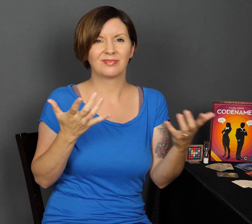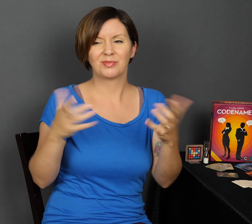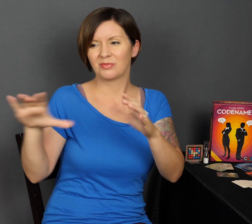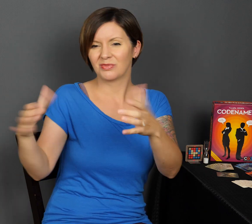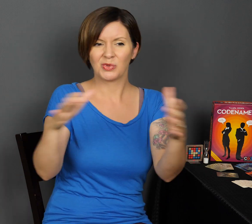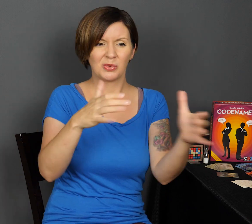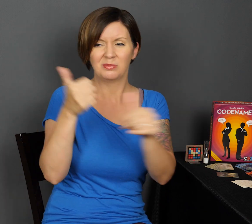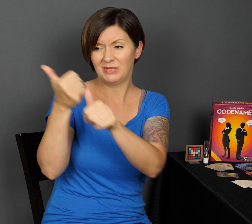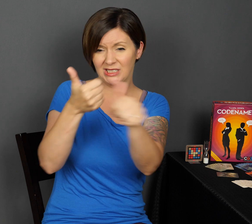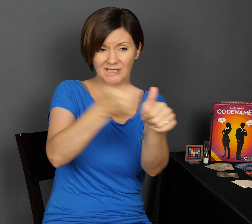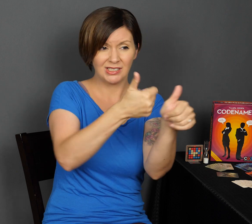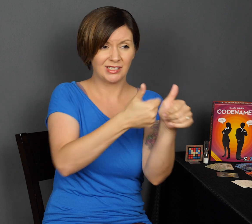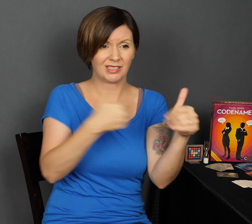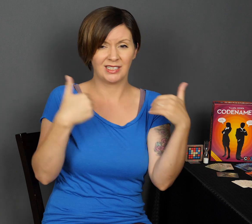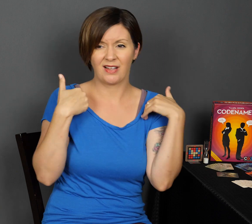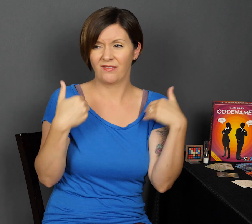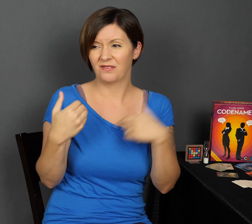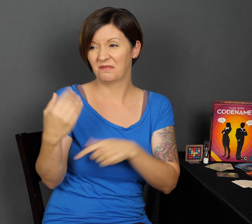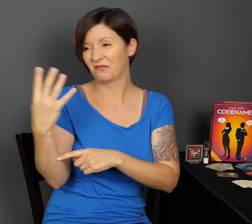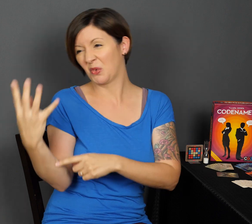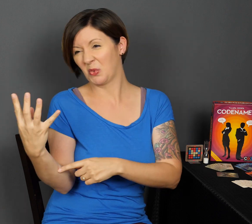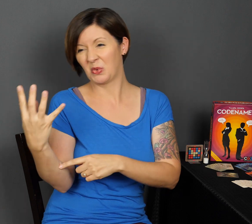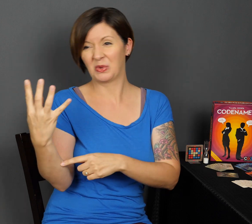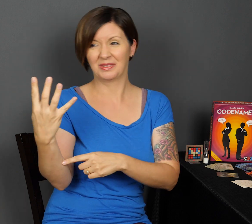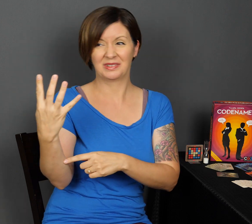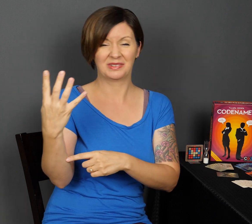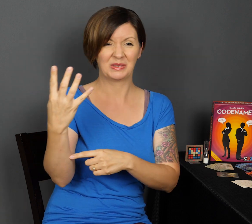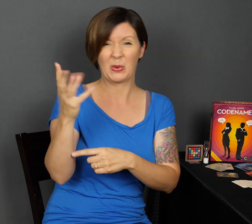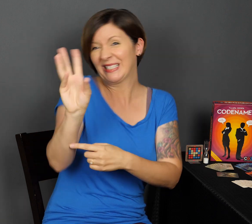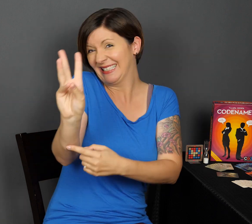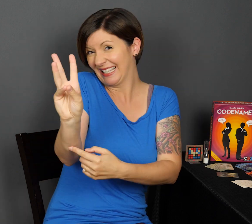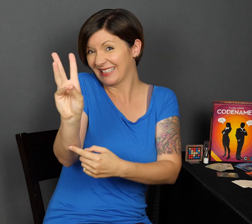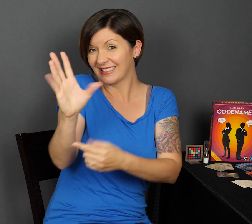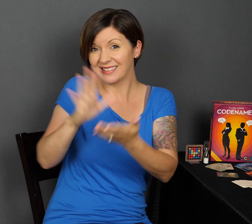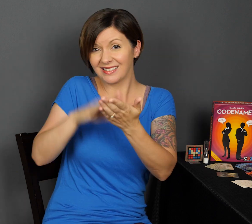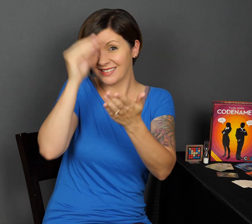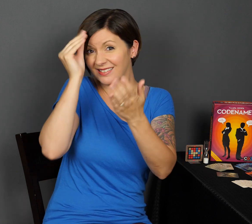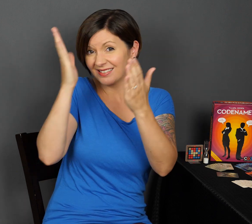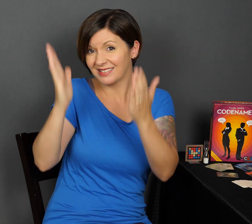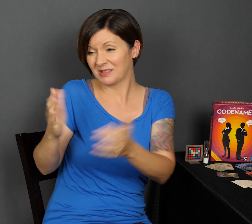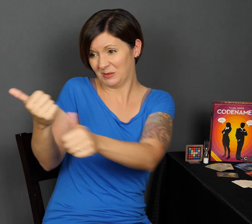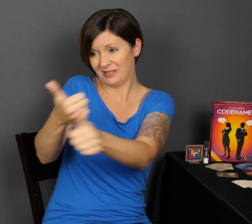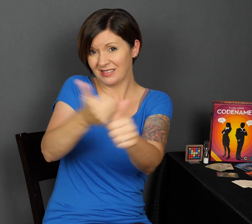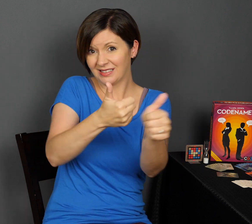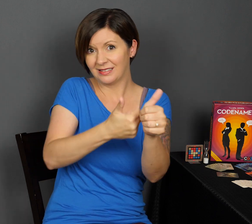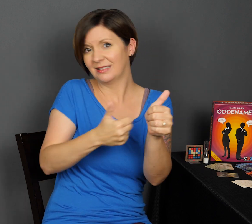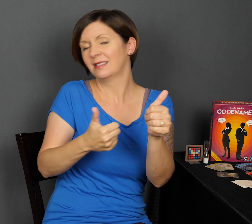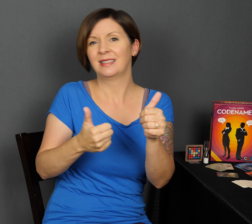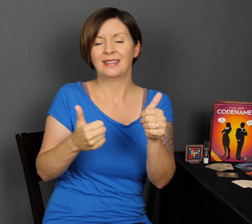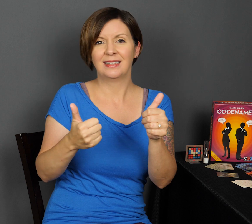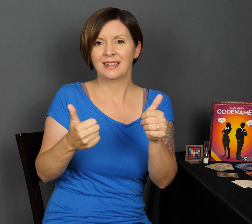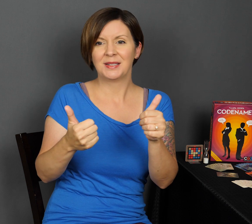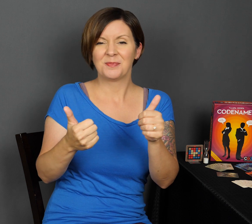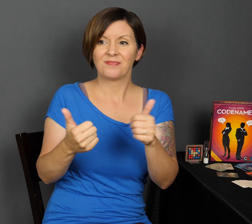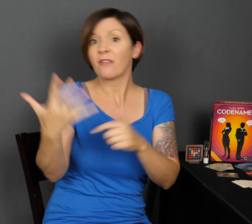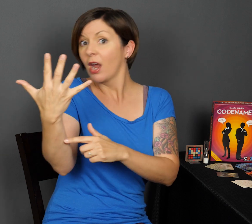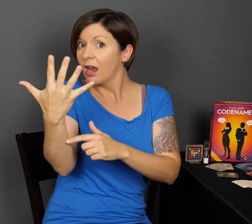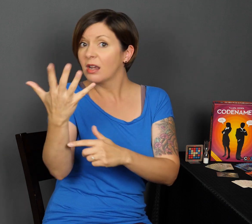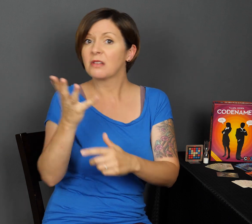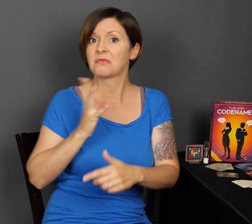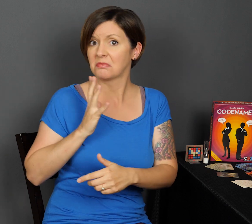I like groups of 4 maybe 6 students in each group.